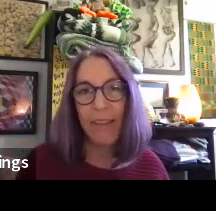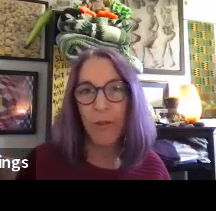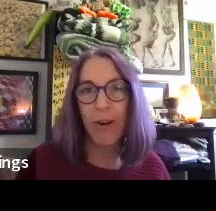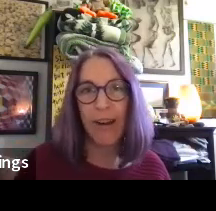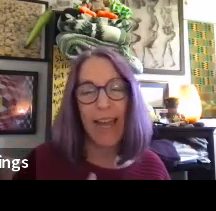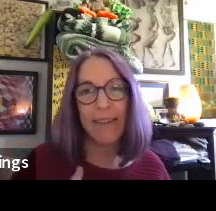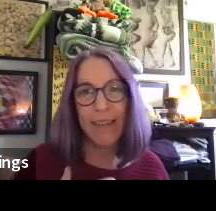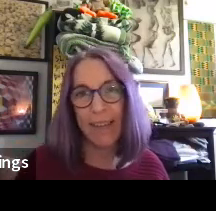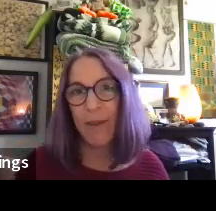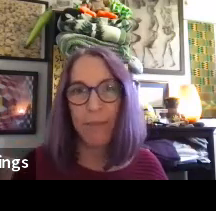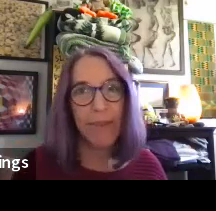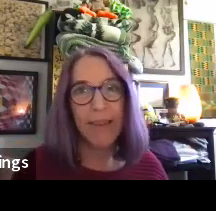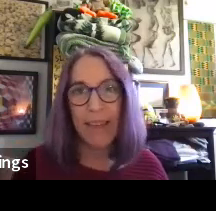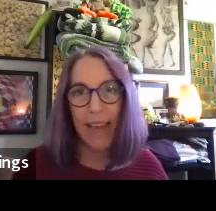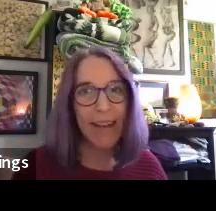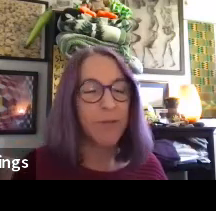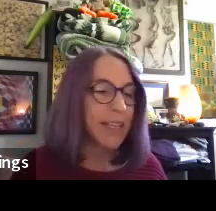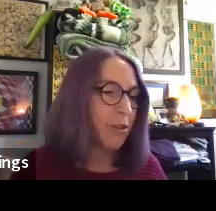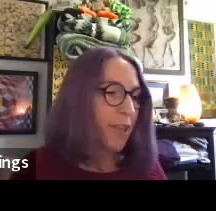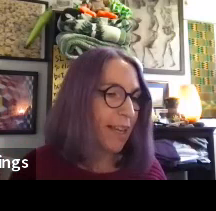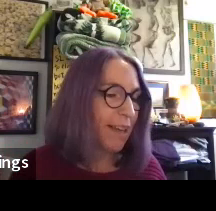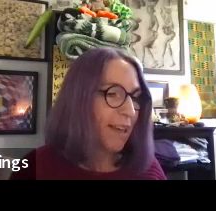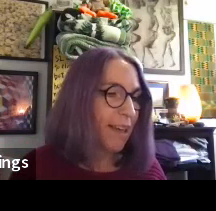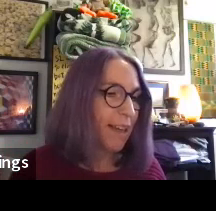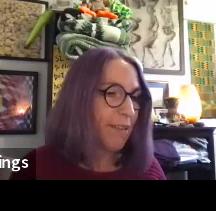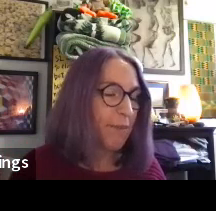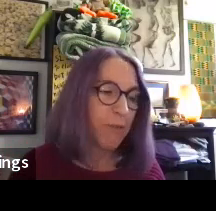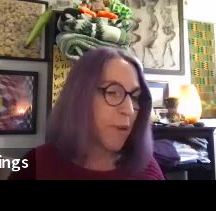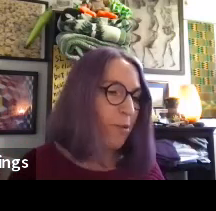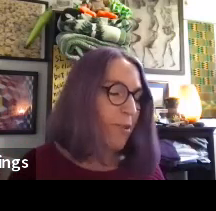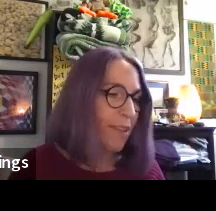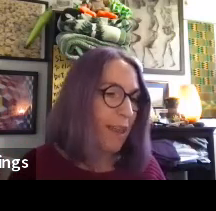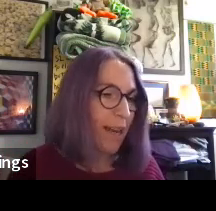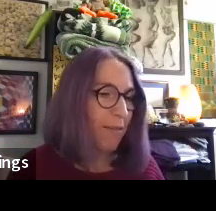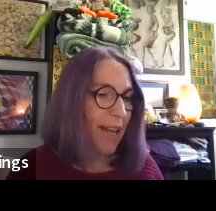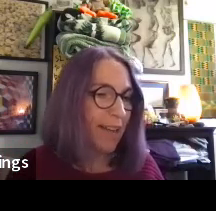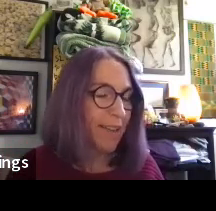in the door and to get them actively using the resources that they may not have had access